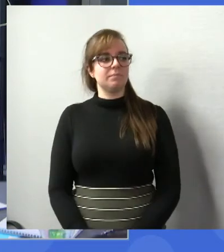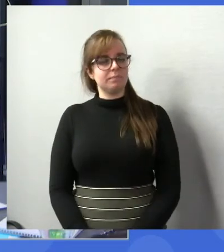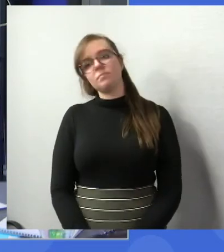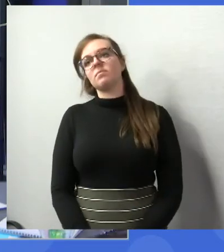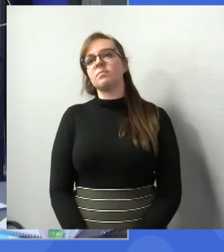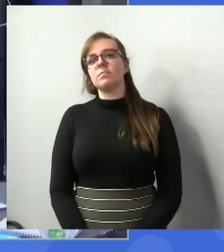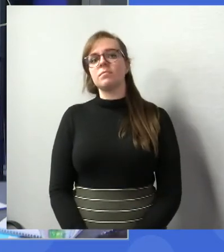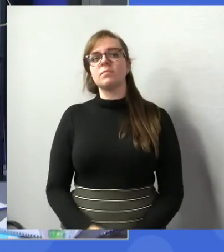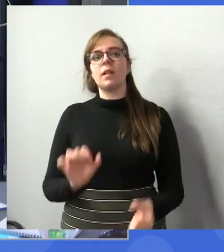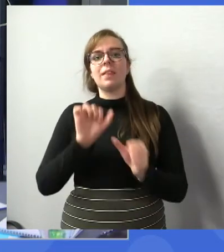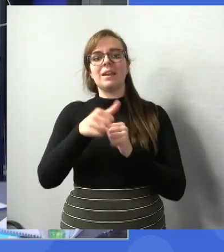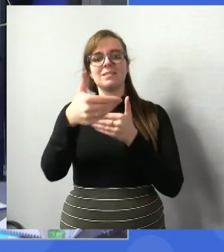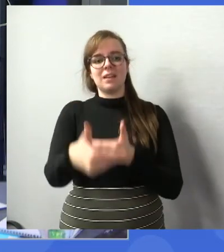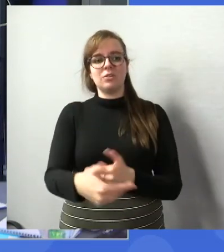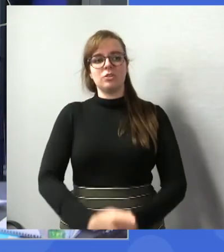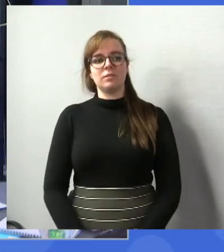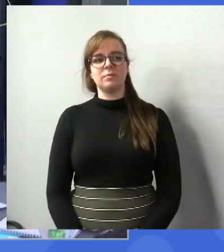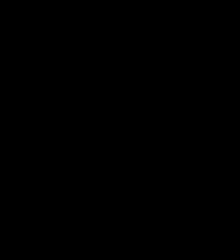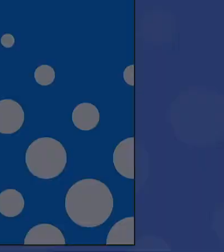move into the next session